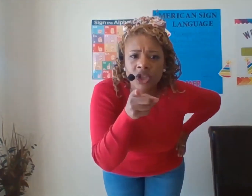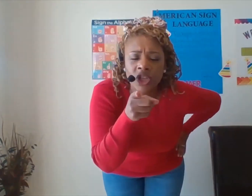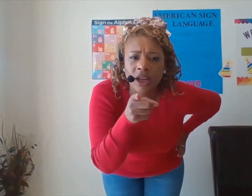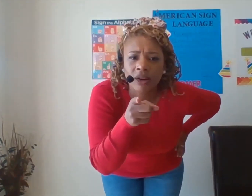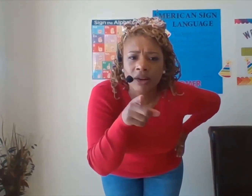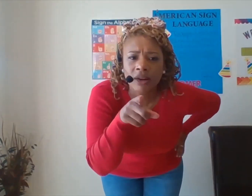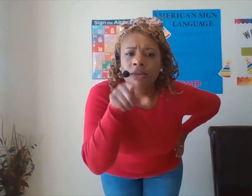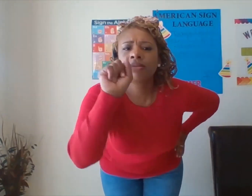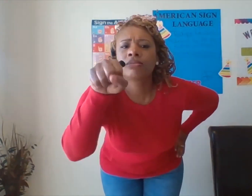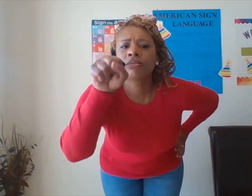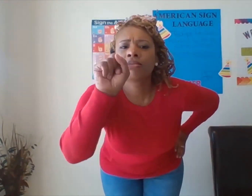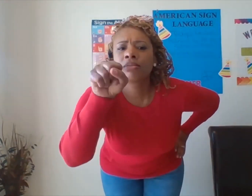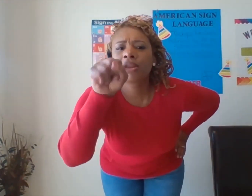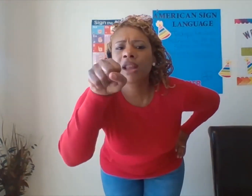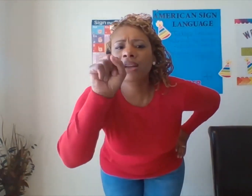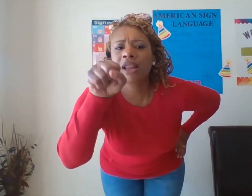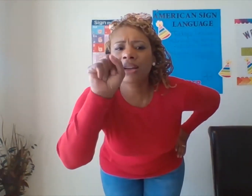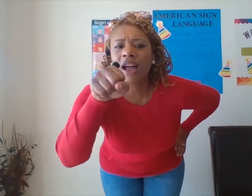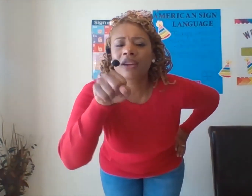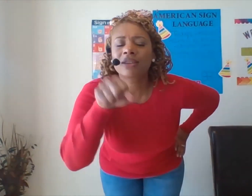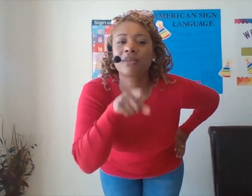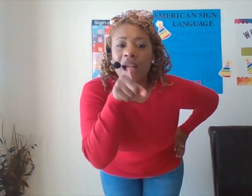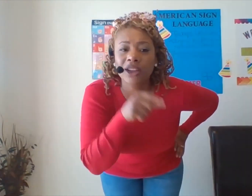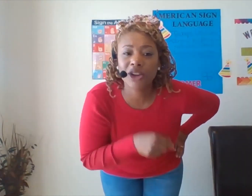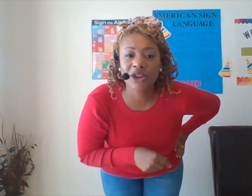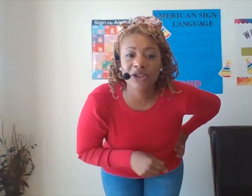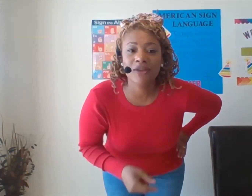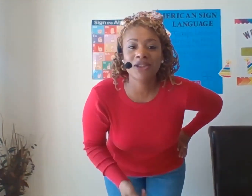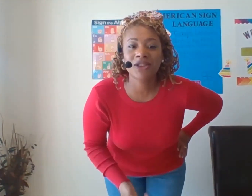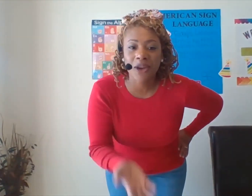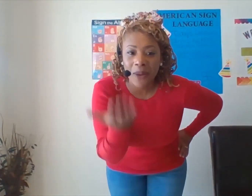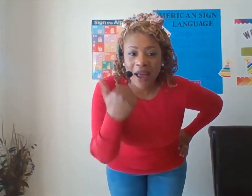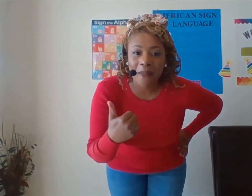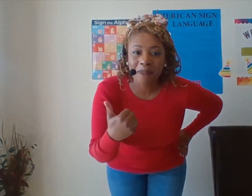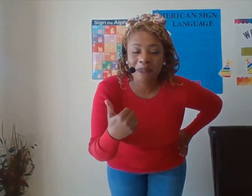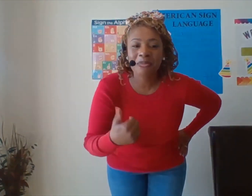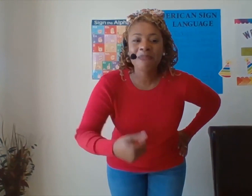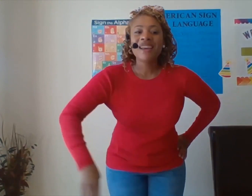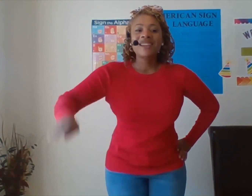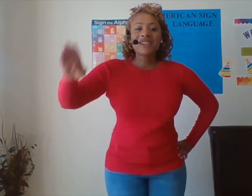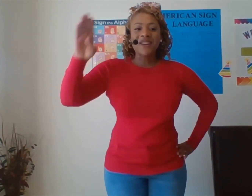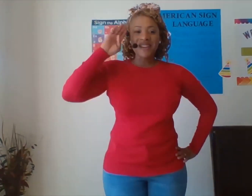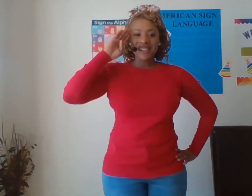channel knock knock knock I'm knocking on your TV screen wake up so here's the